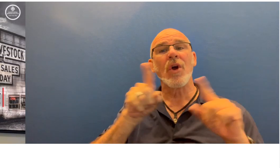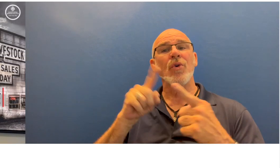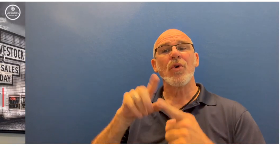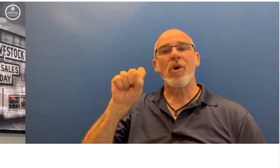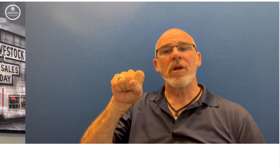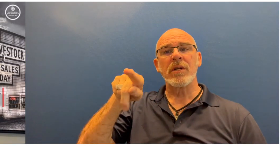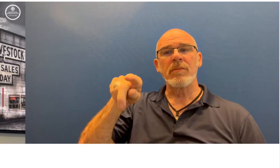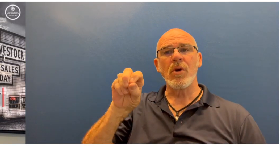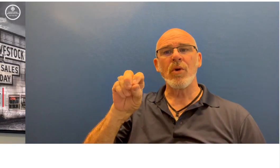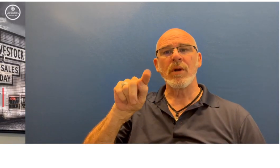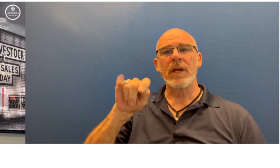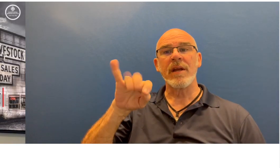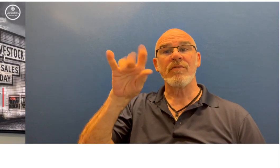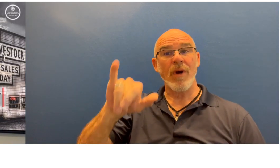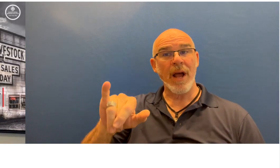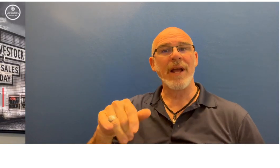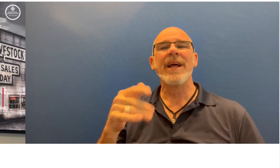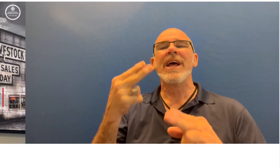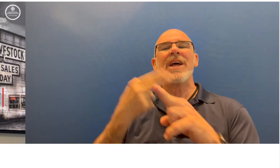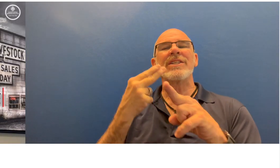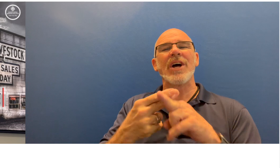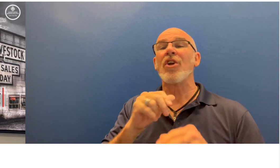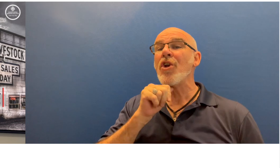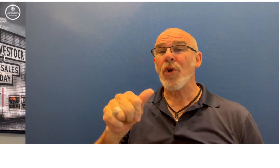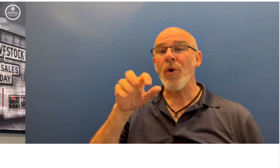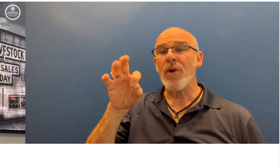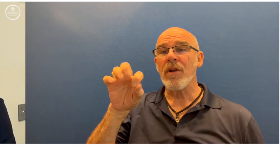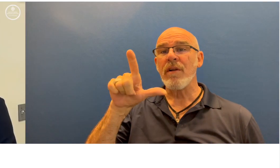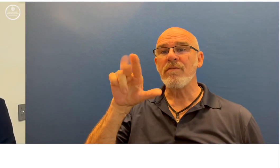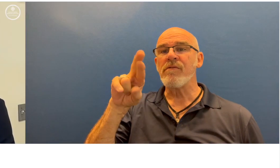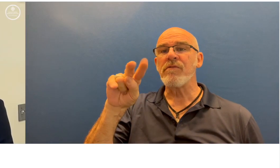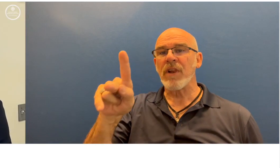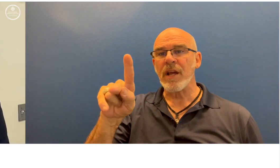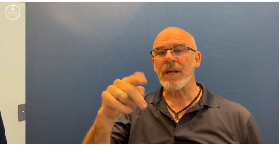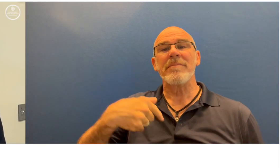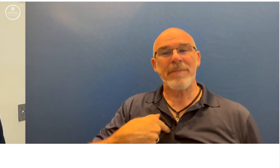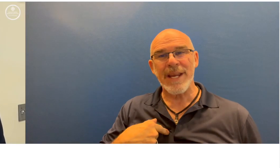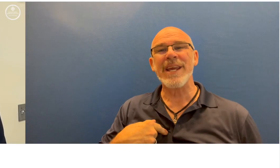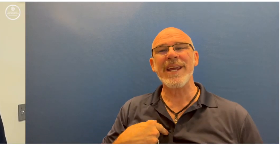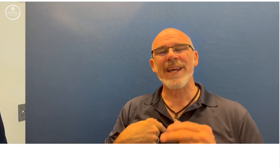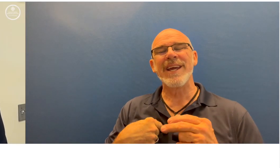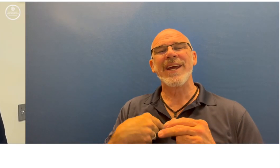it's called Don't Flunk Me Records. And they have all their sets of music there. I could go on and on.